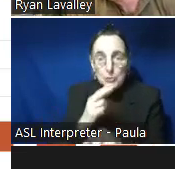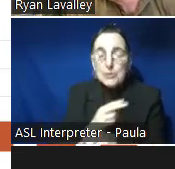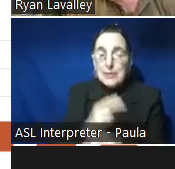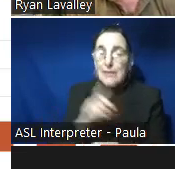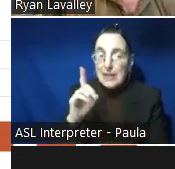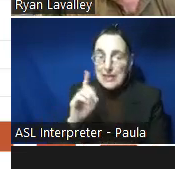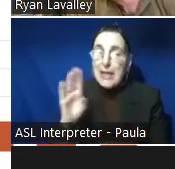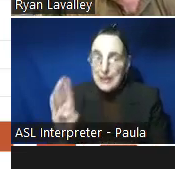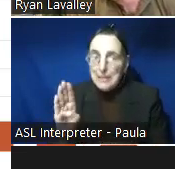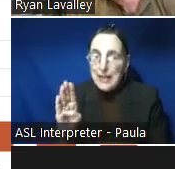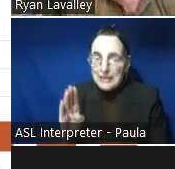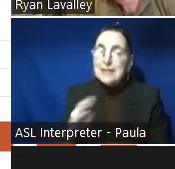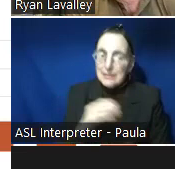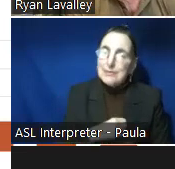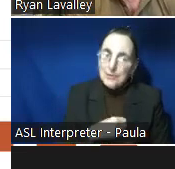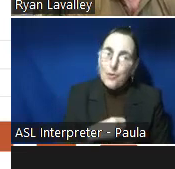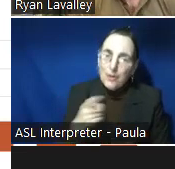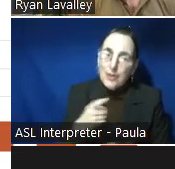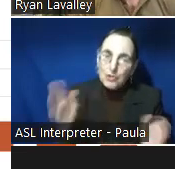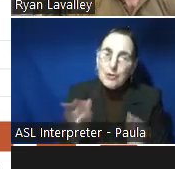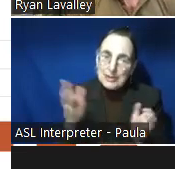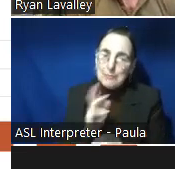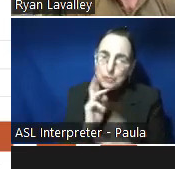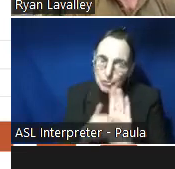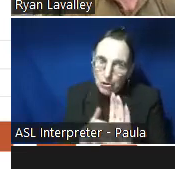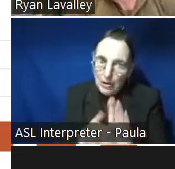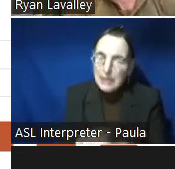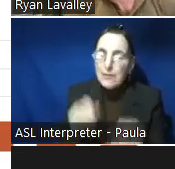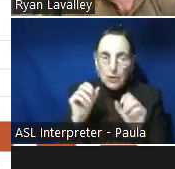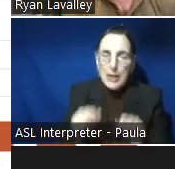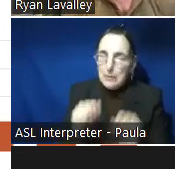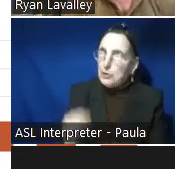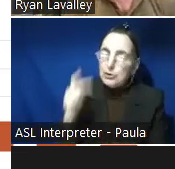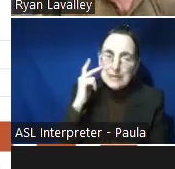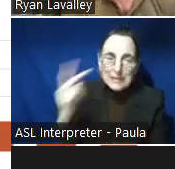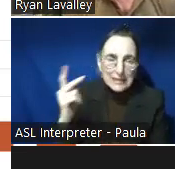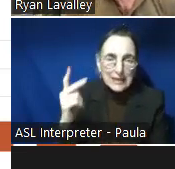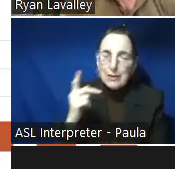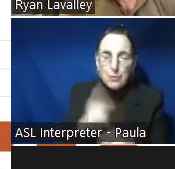collected over the years and having as you can see on the right-hand side, these different reports